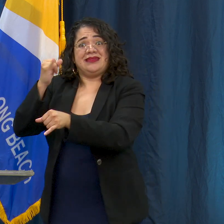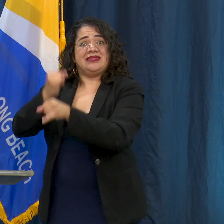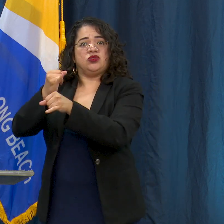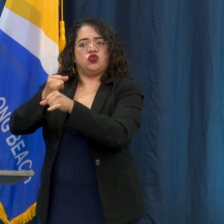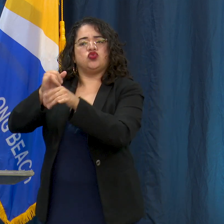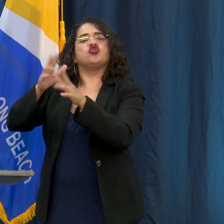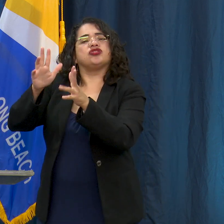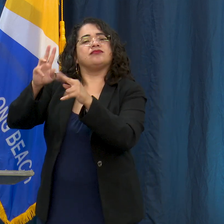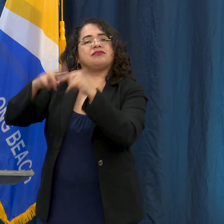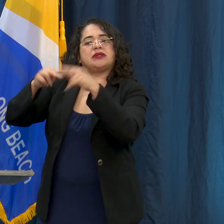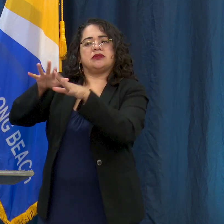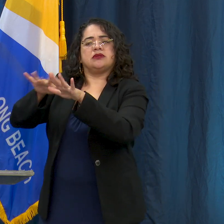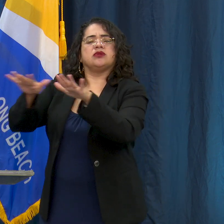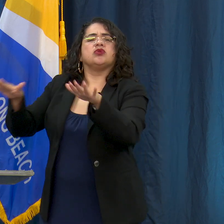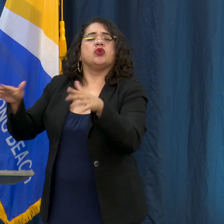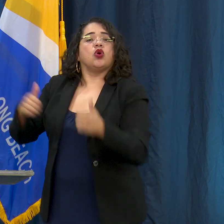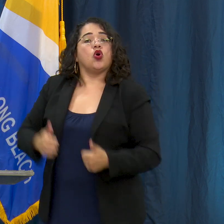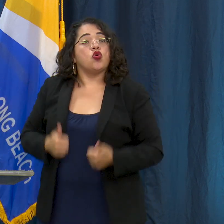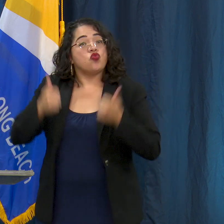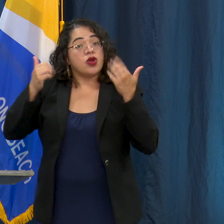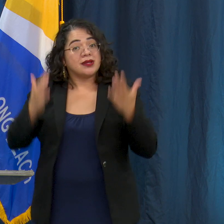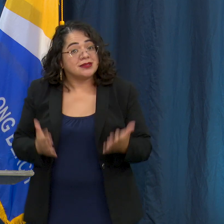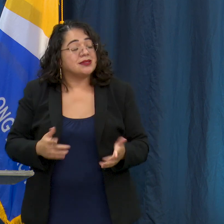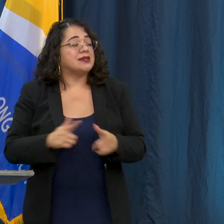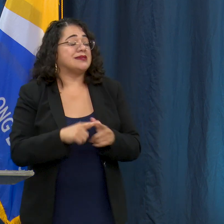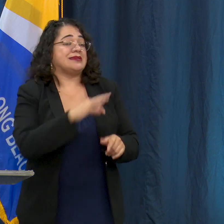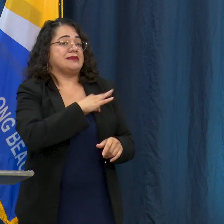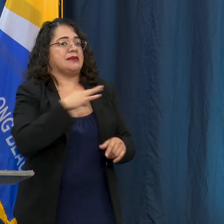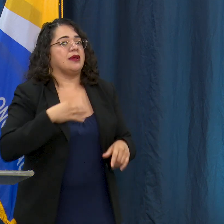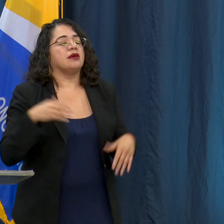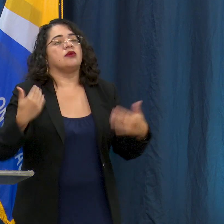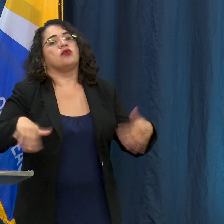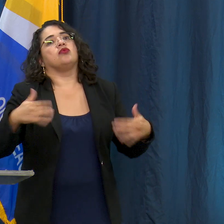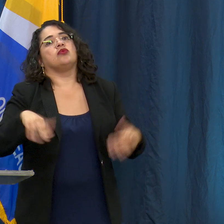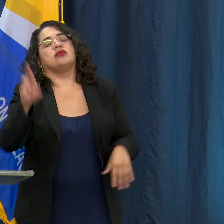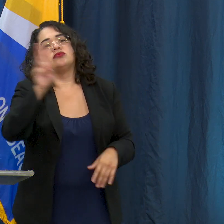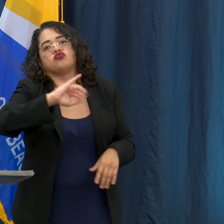residents and the staff and so we continue at the City of Long Beach to